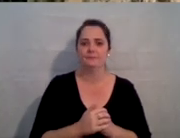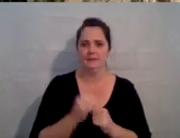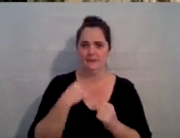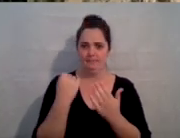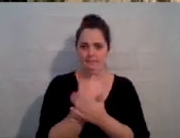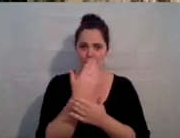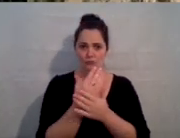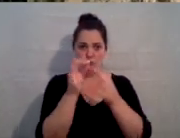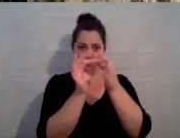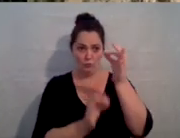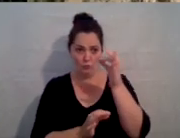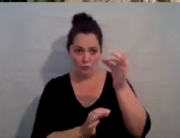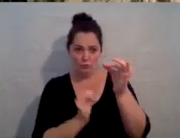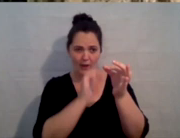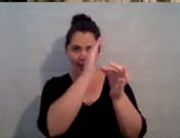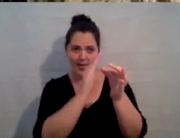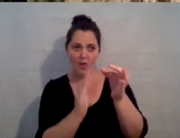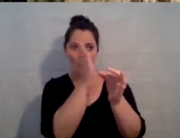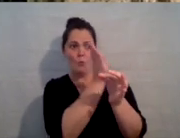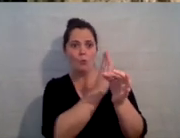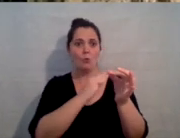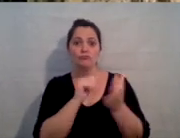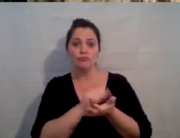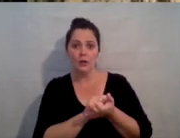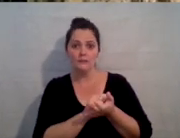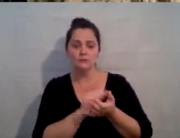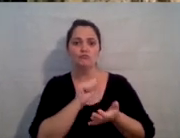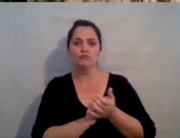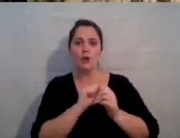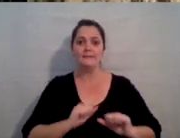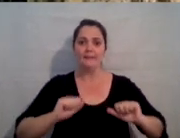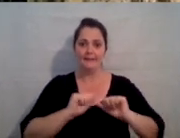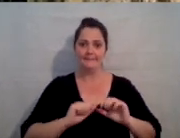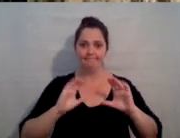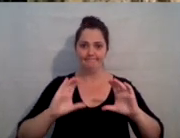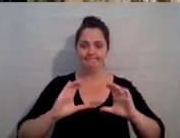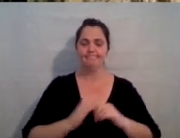making sure that I’ve got it all in space correctly.